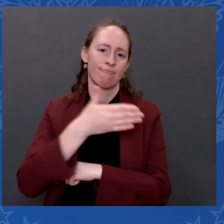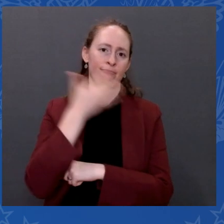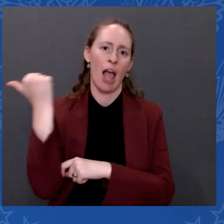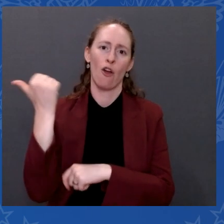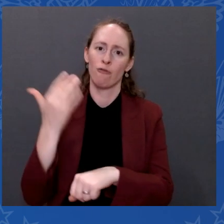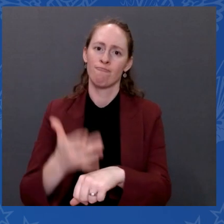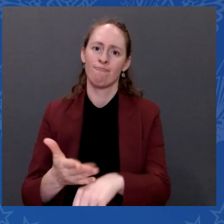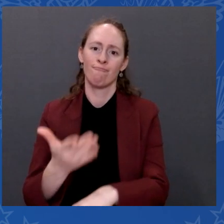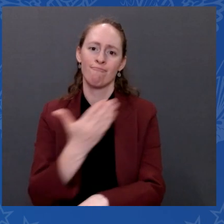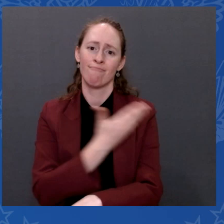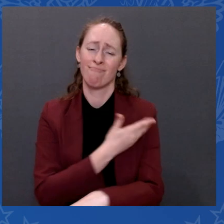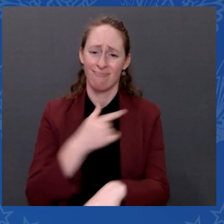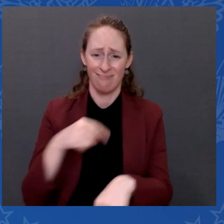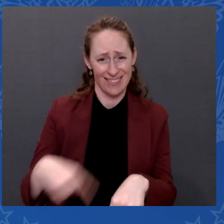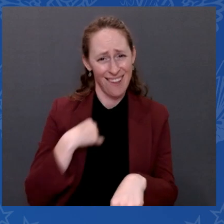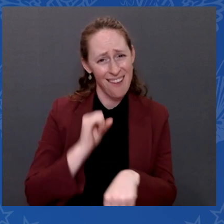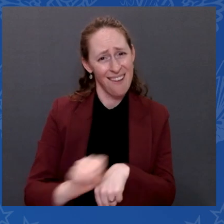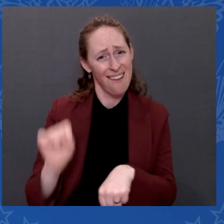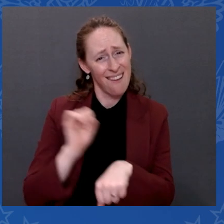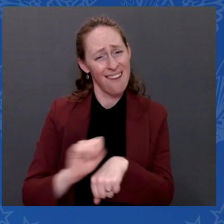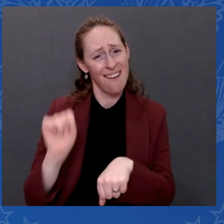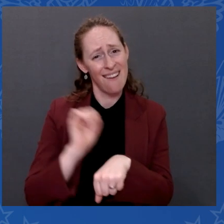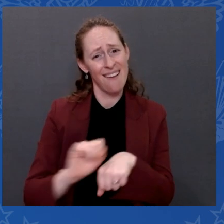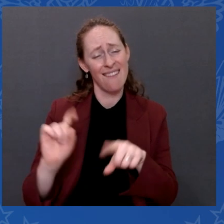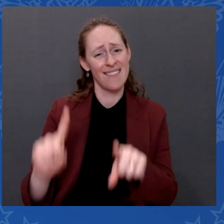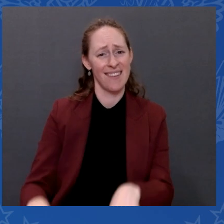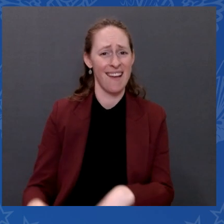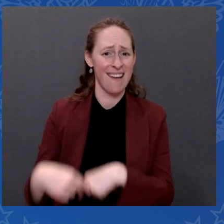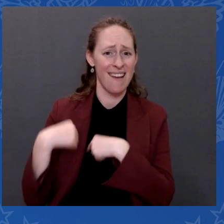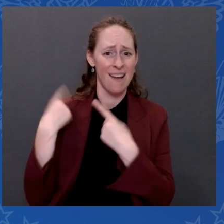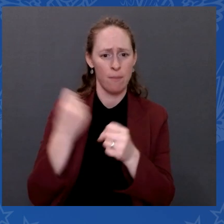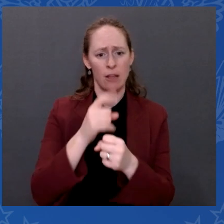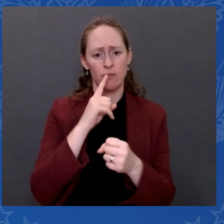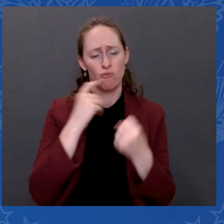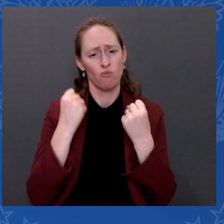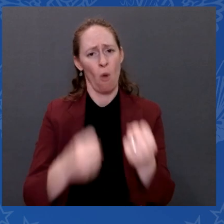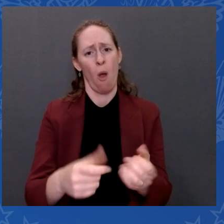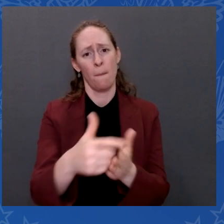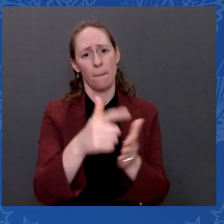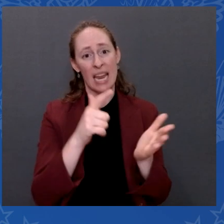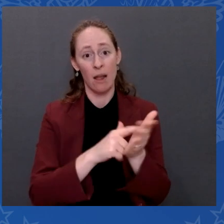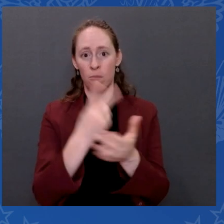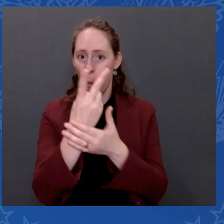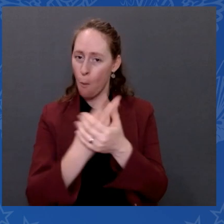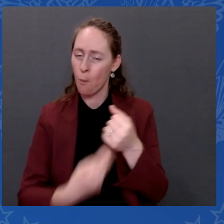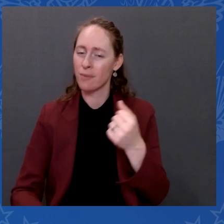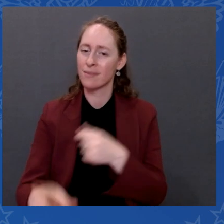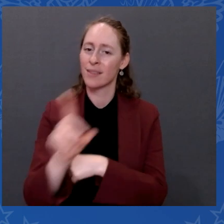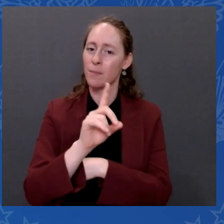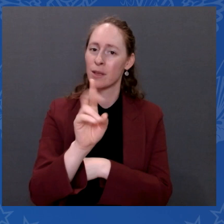Congress must pass this bill as soon as possible so we can get it to my desk so we can sign it and get moving.